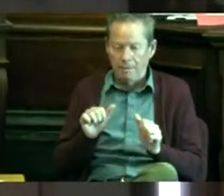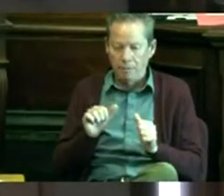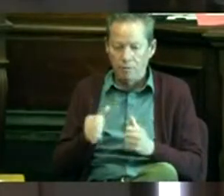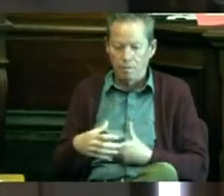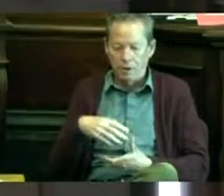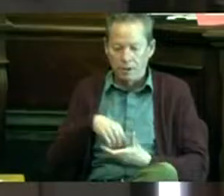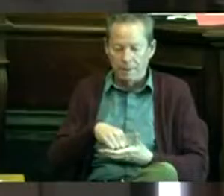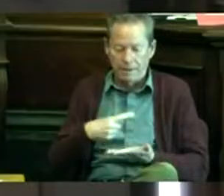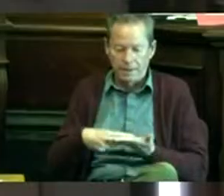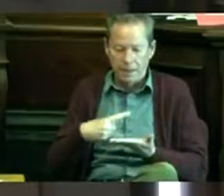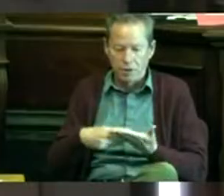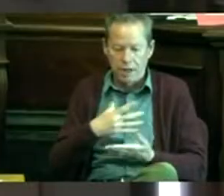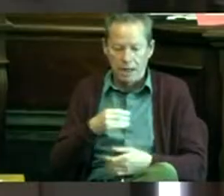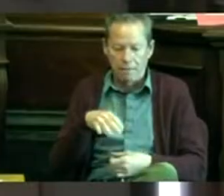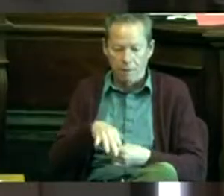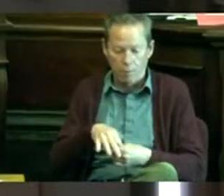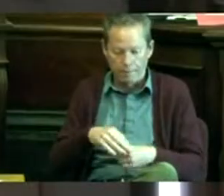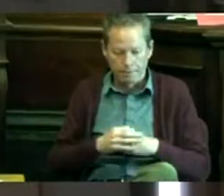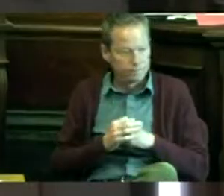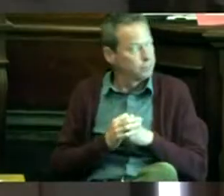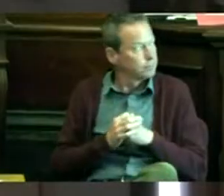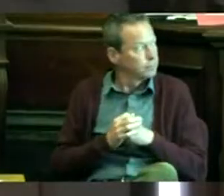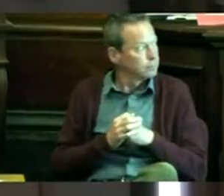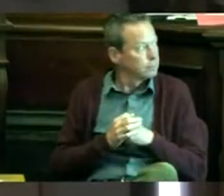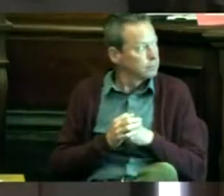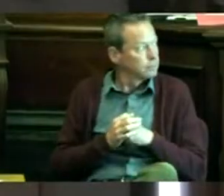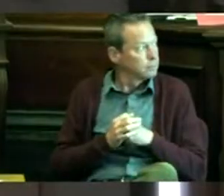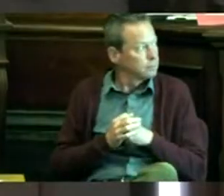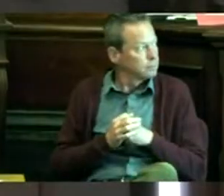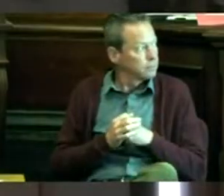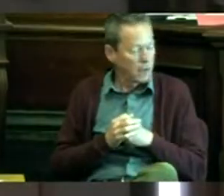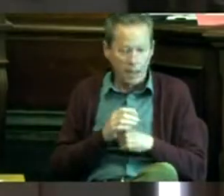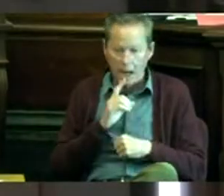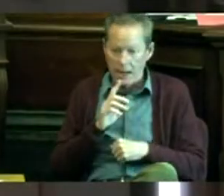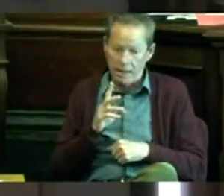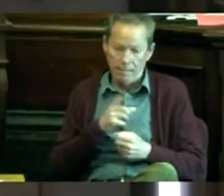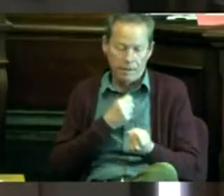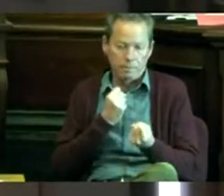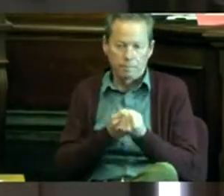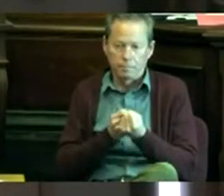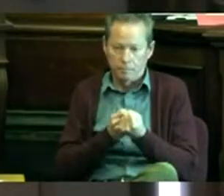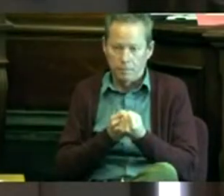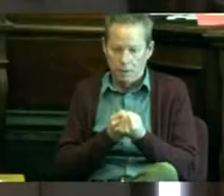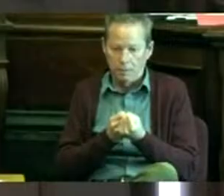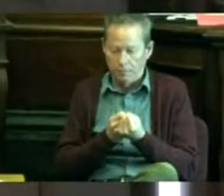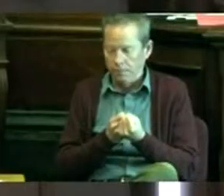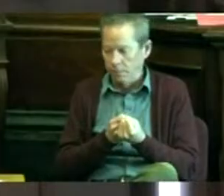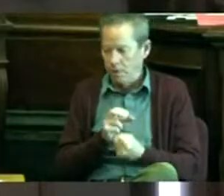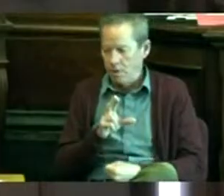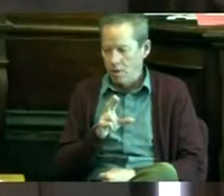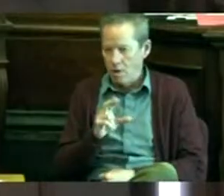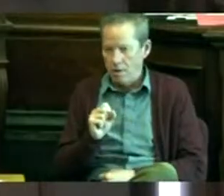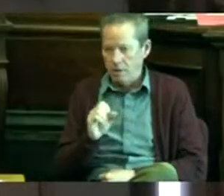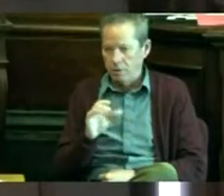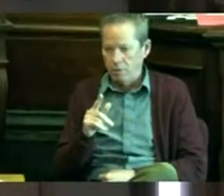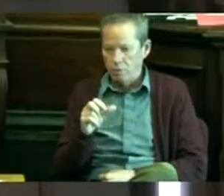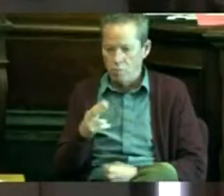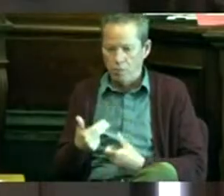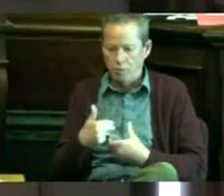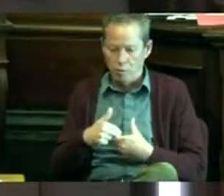Rochester Public Library Board. I am only required to disclose this information, and I'm able to participate in the discussion